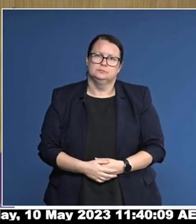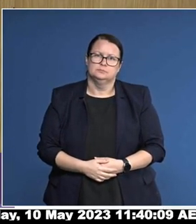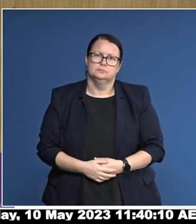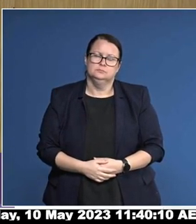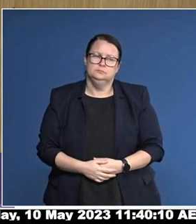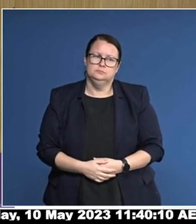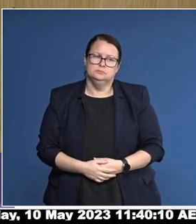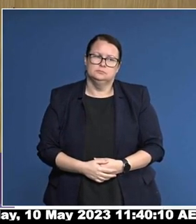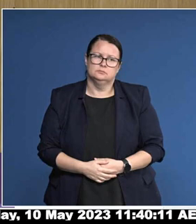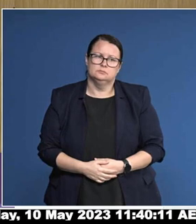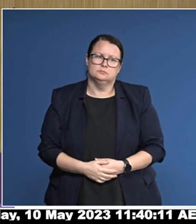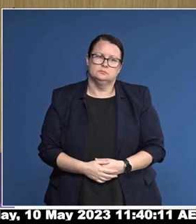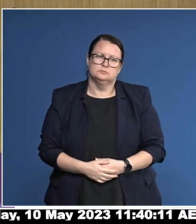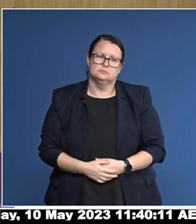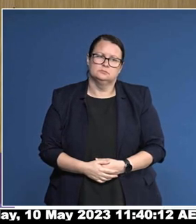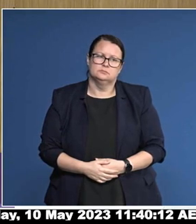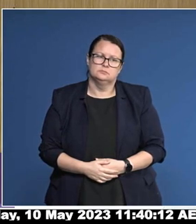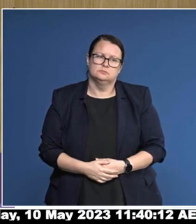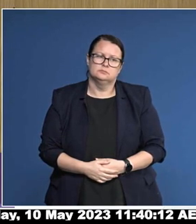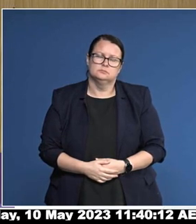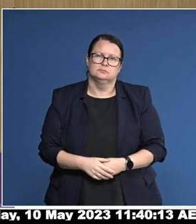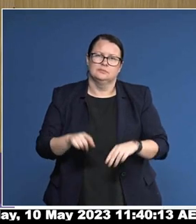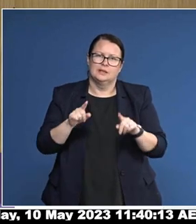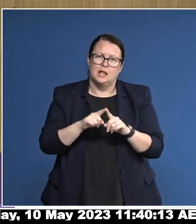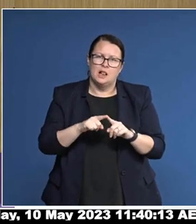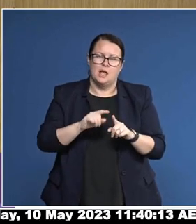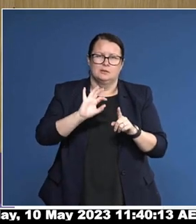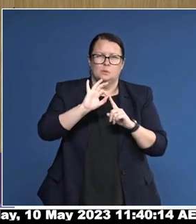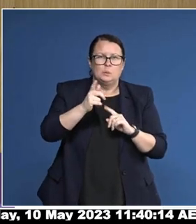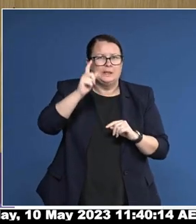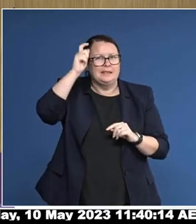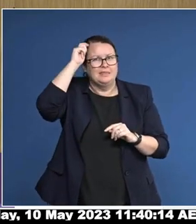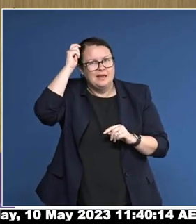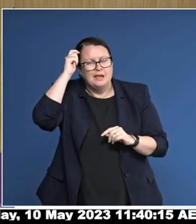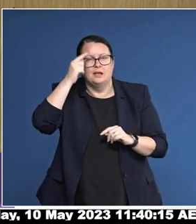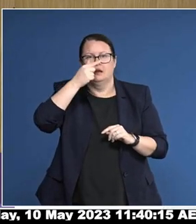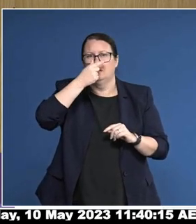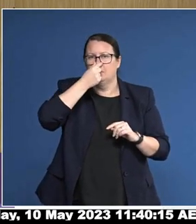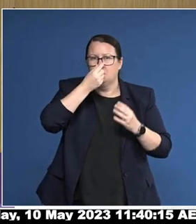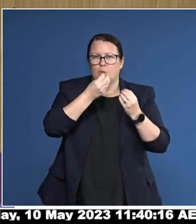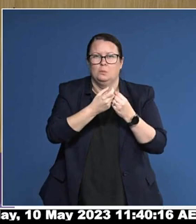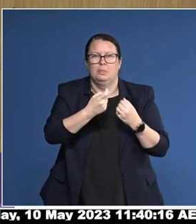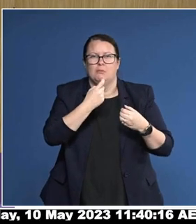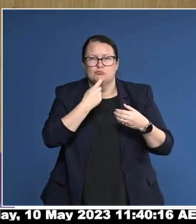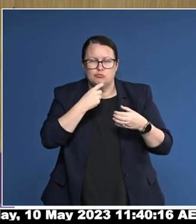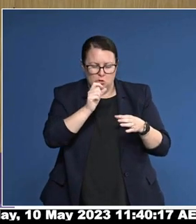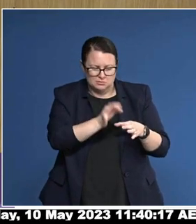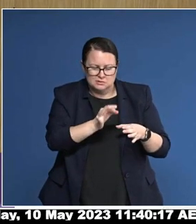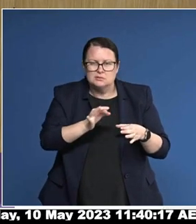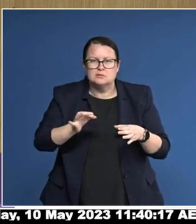such as urine in their hair, passing foreign objects like rocks, strong dog odour.